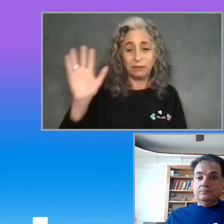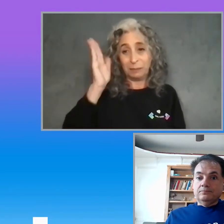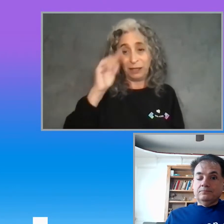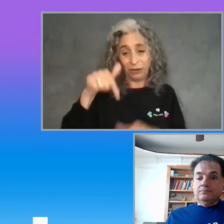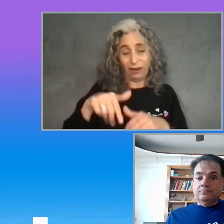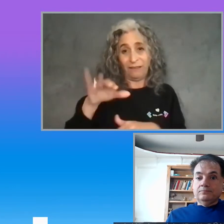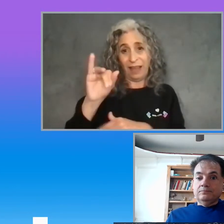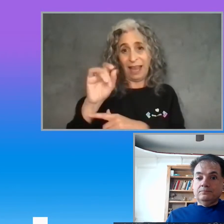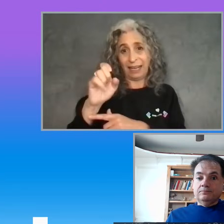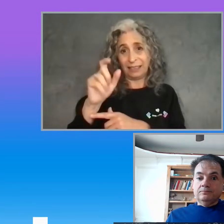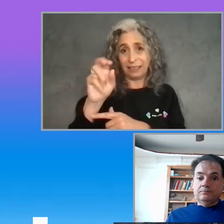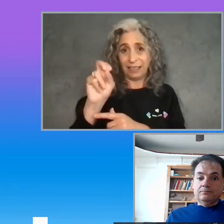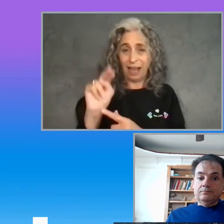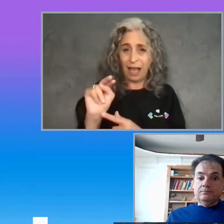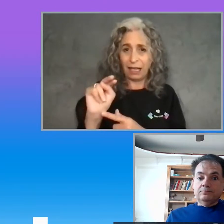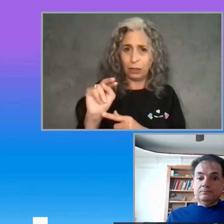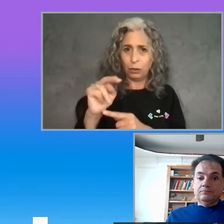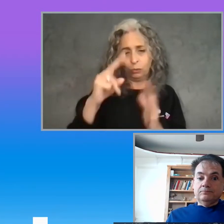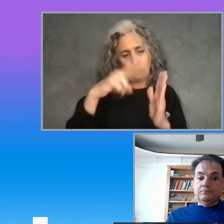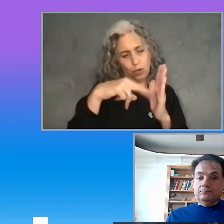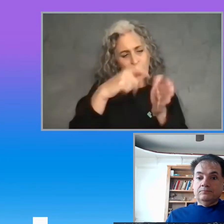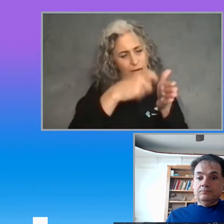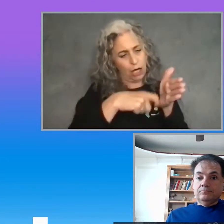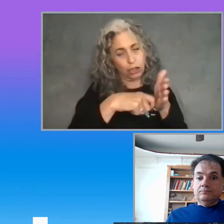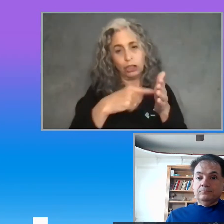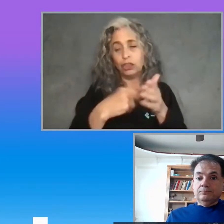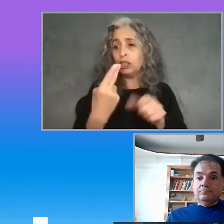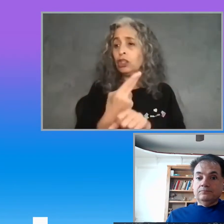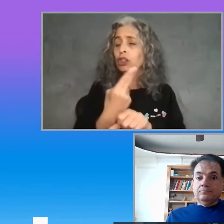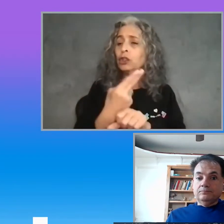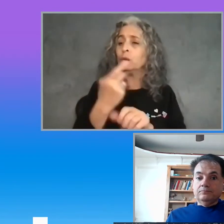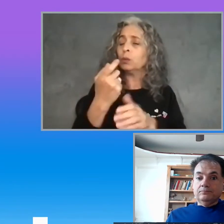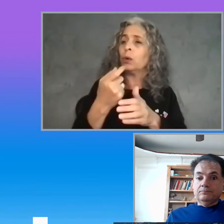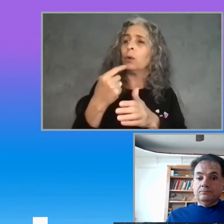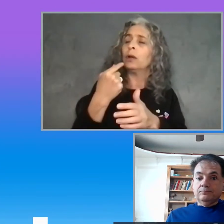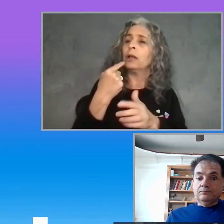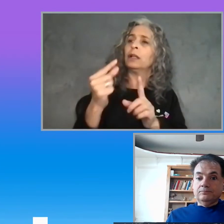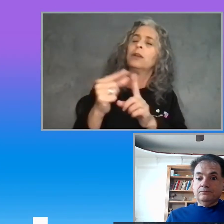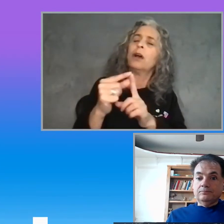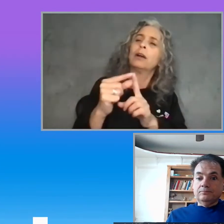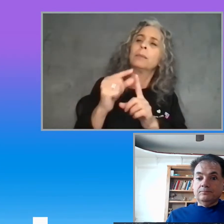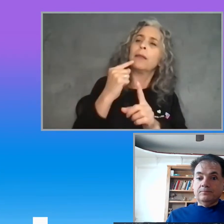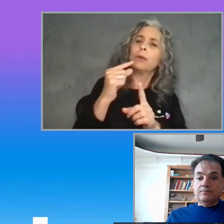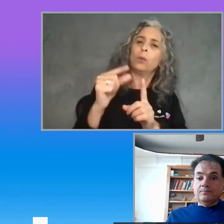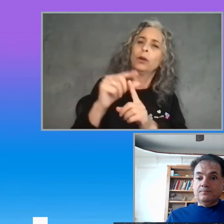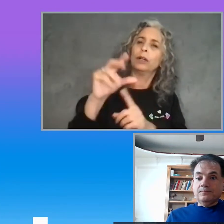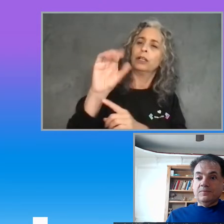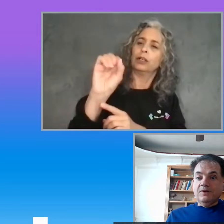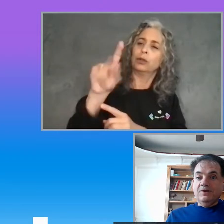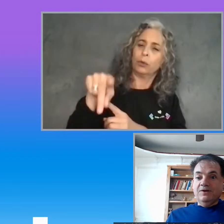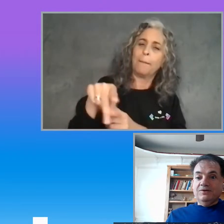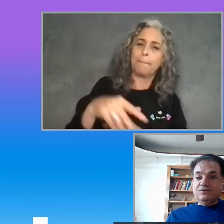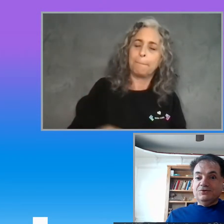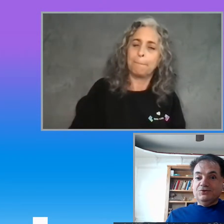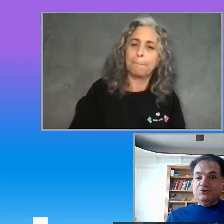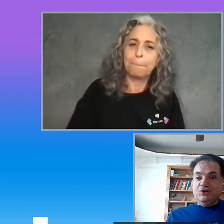Earlier on, we linked to a article where she talks about